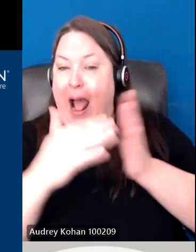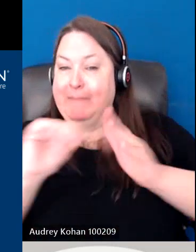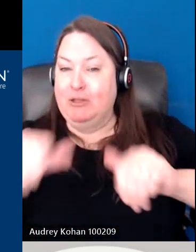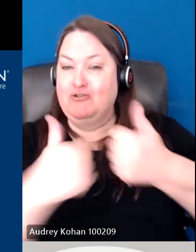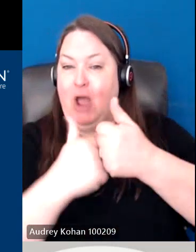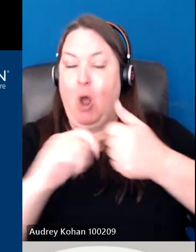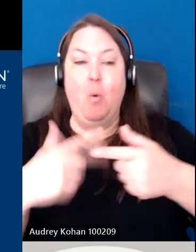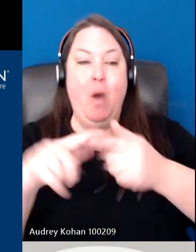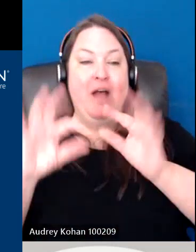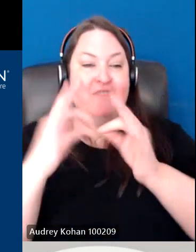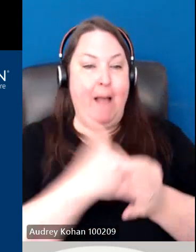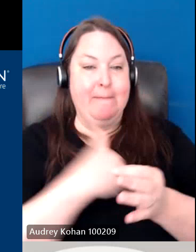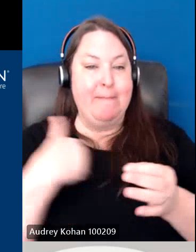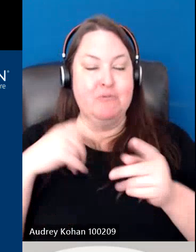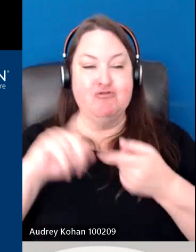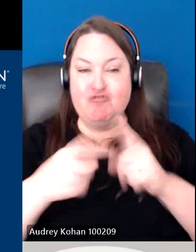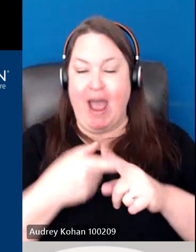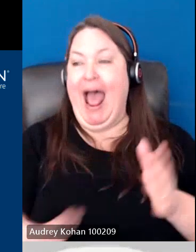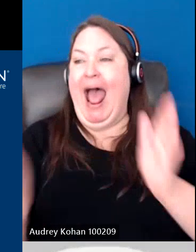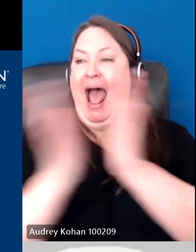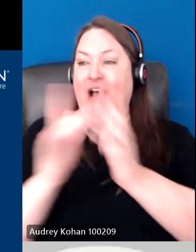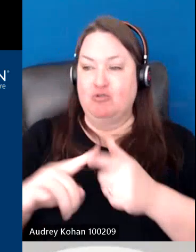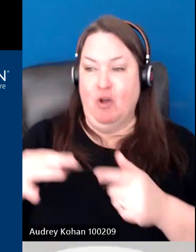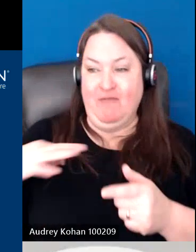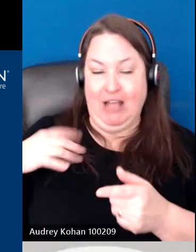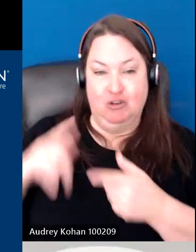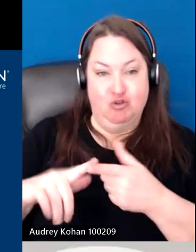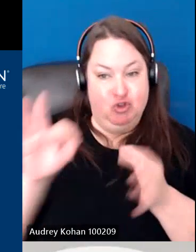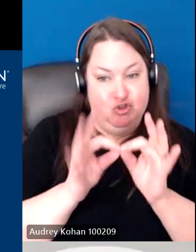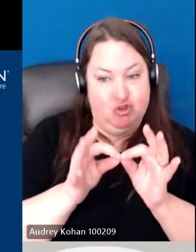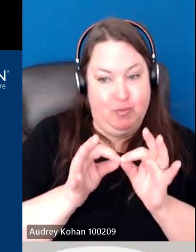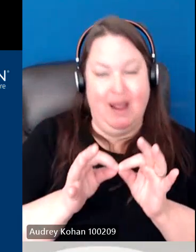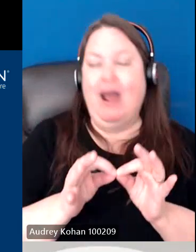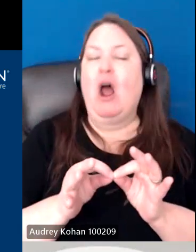members or friends are asked or volunteered to interpret there are so many reasons to